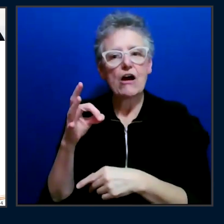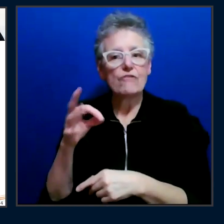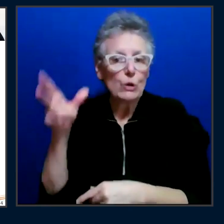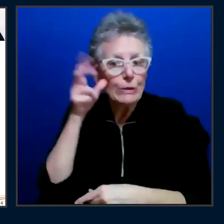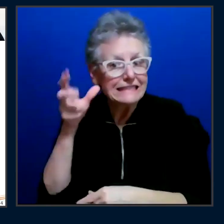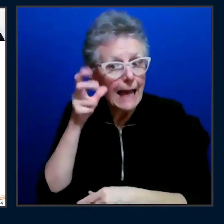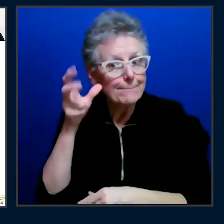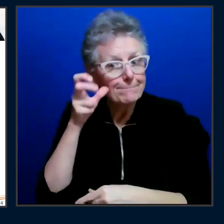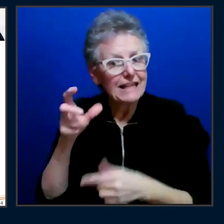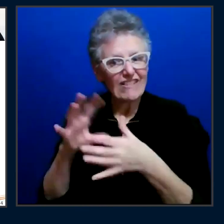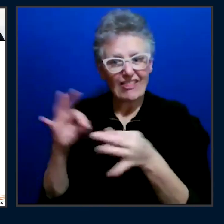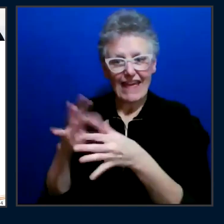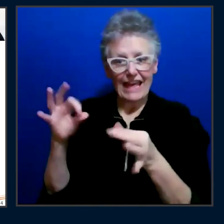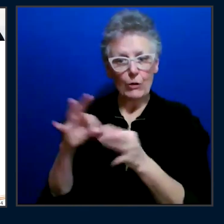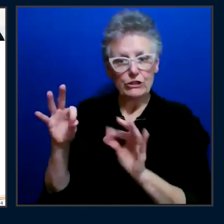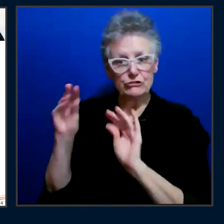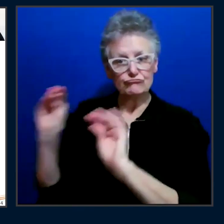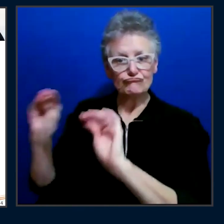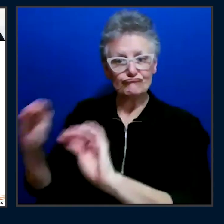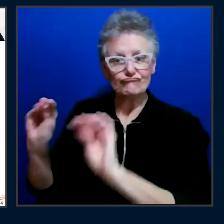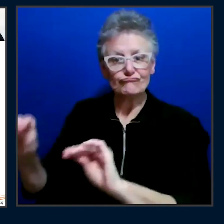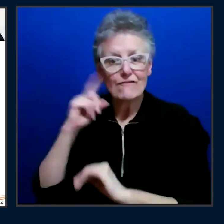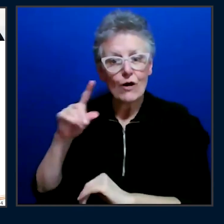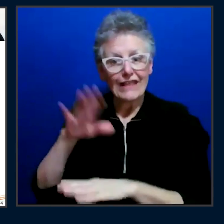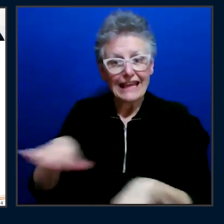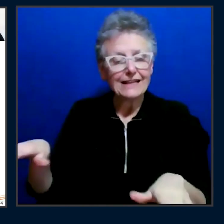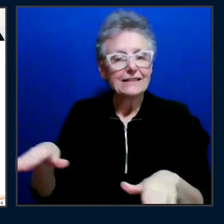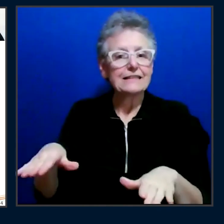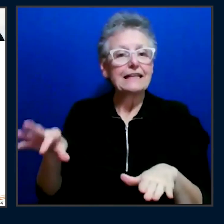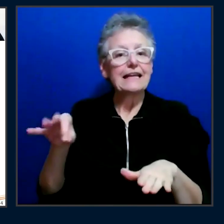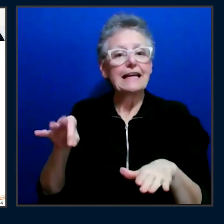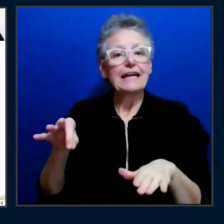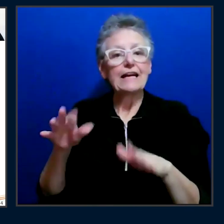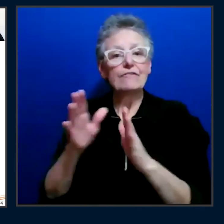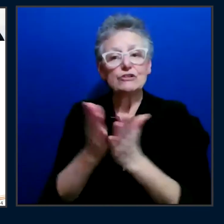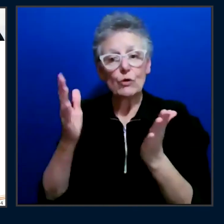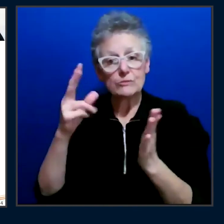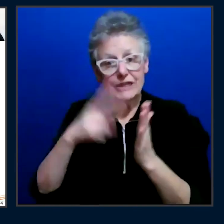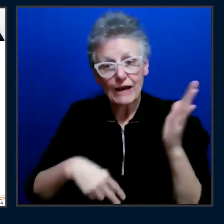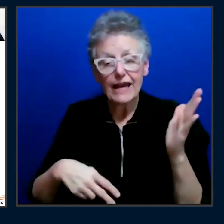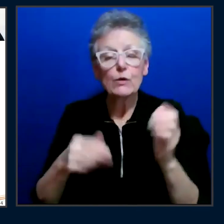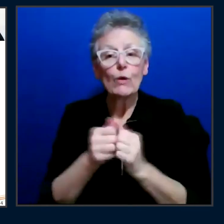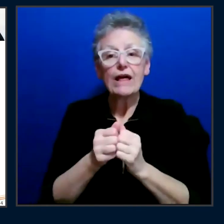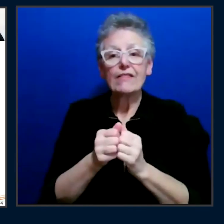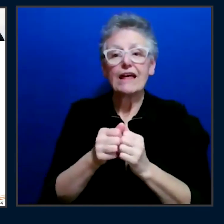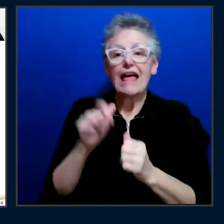receptive language input, so whether the story is being read aloud using listening and spoken language,